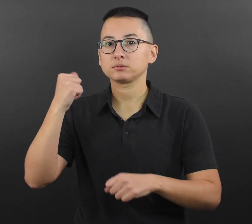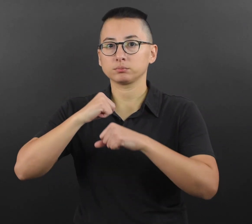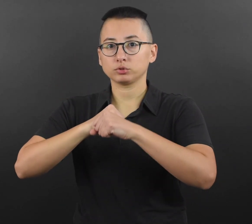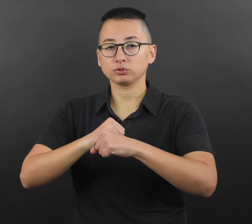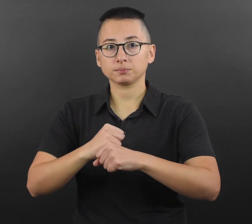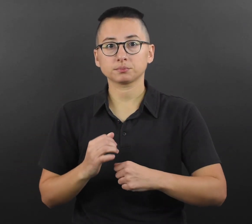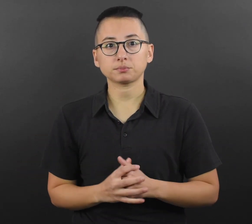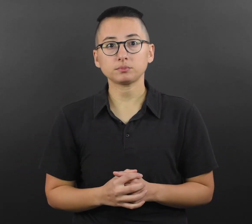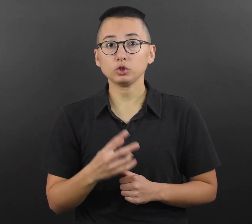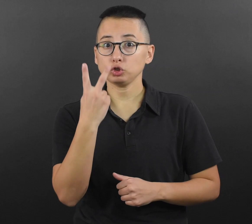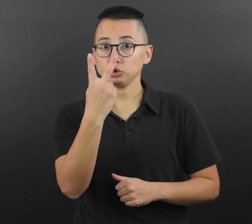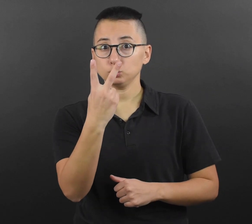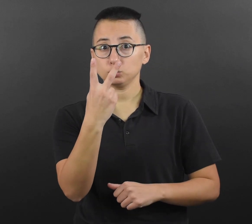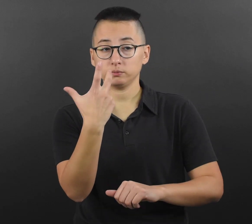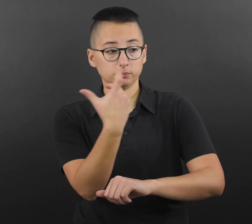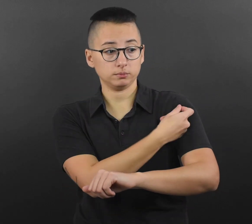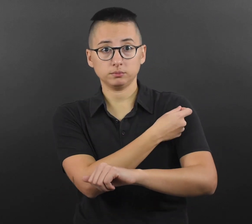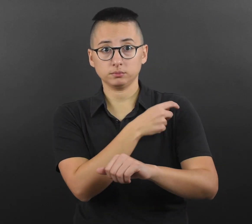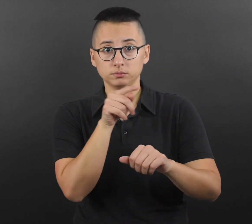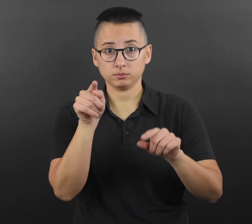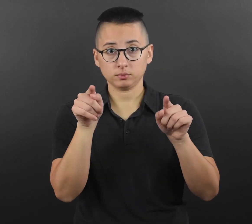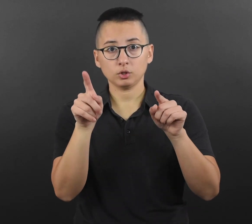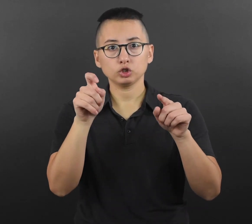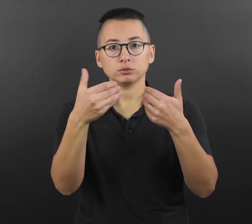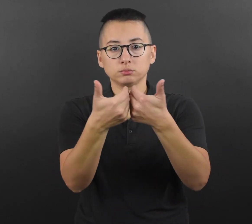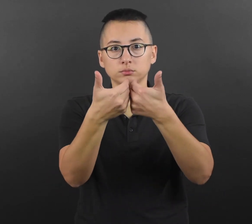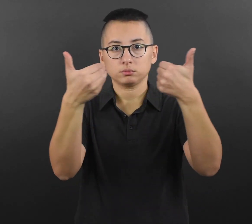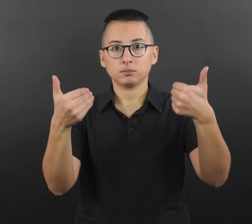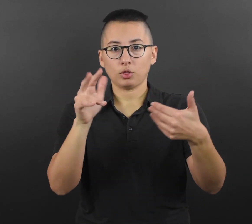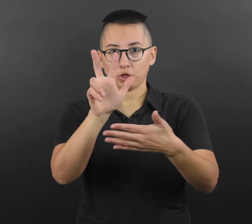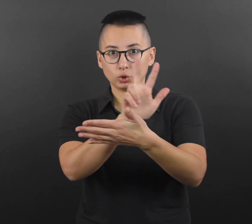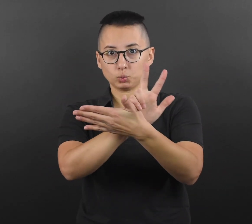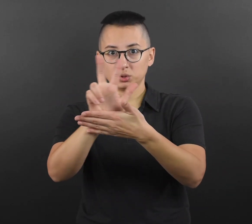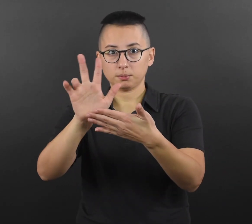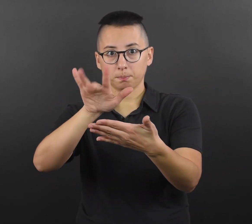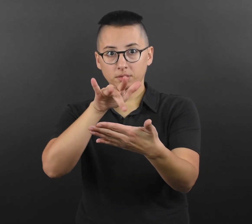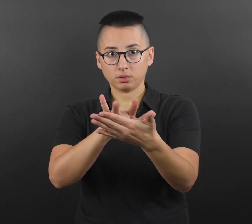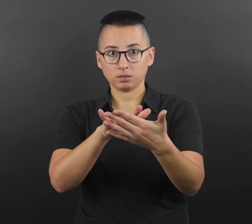best protection. The two doses should be separated by three weeks.